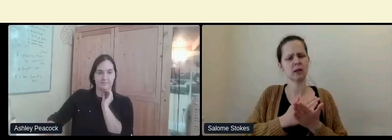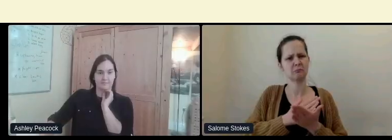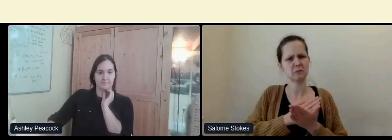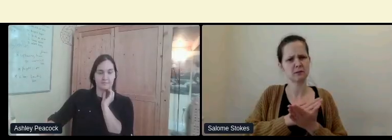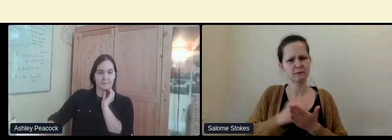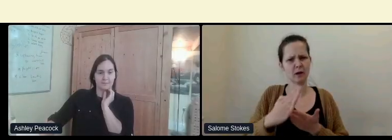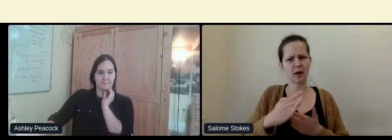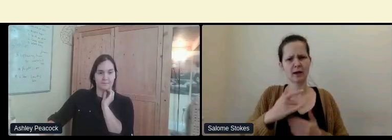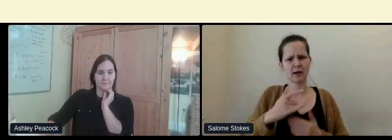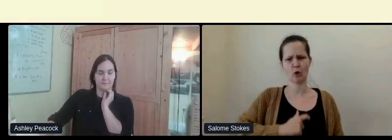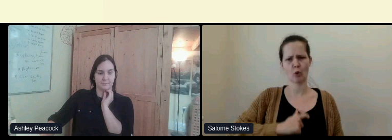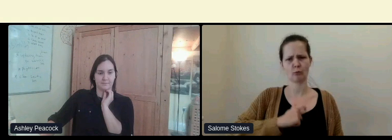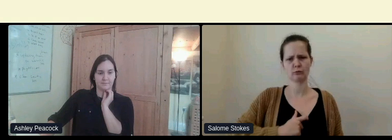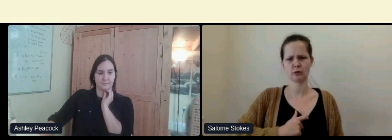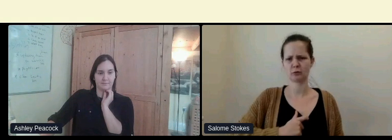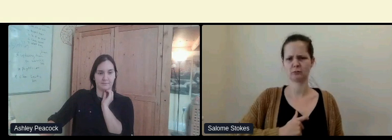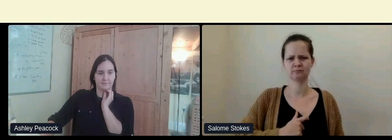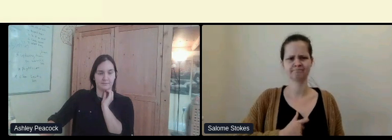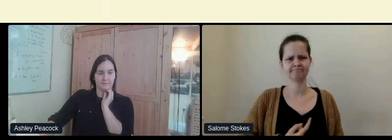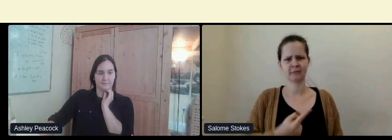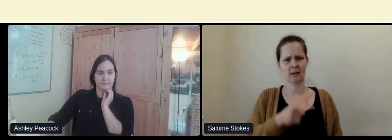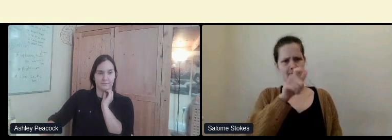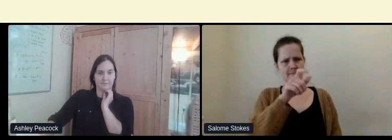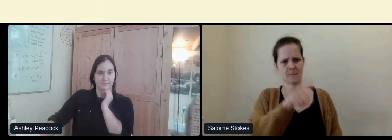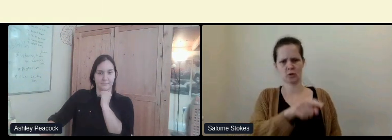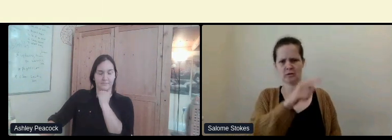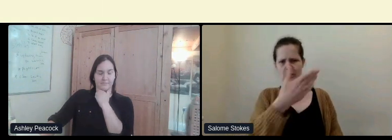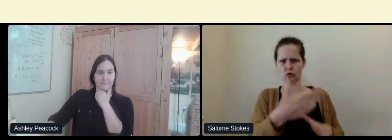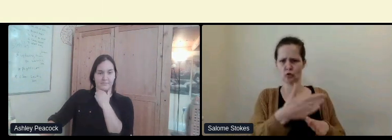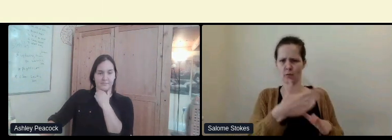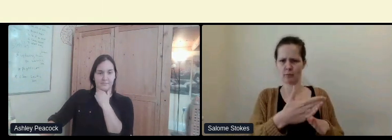someone in a particular role? What's the expected communication rules? Do I have to